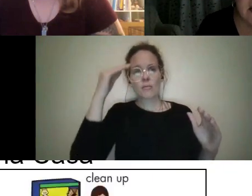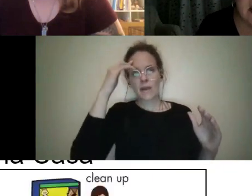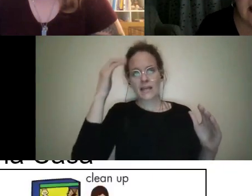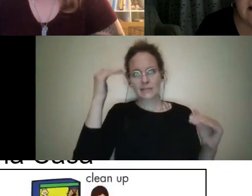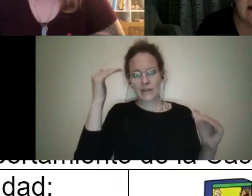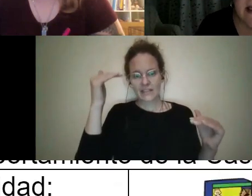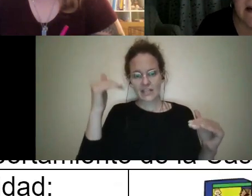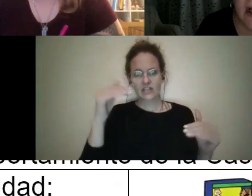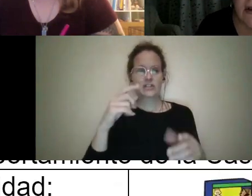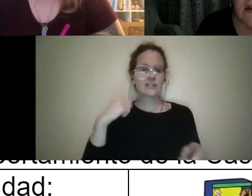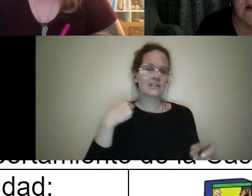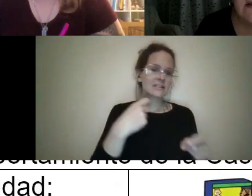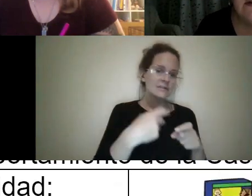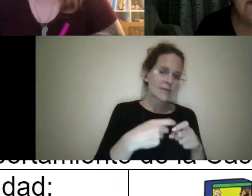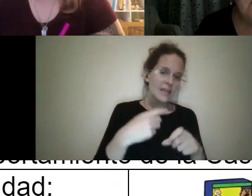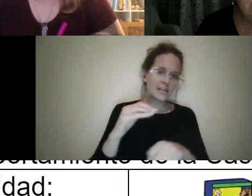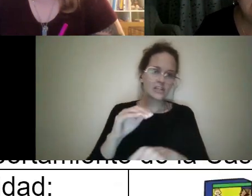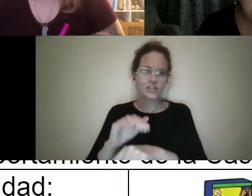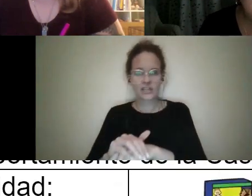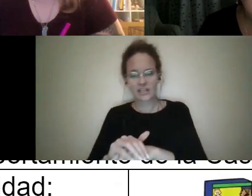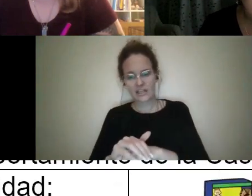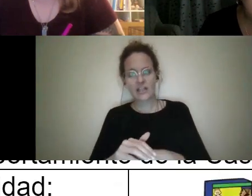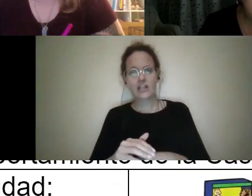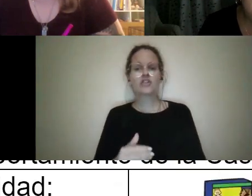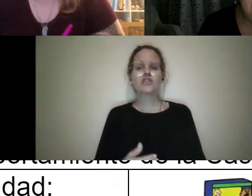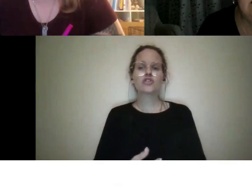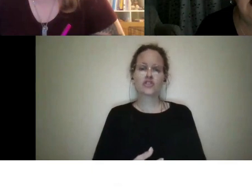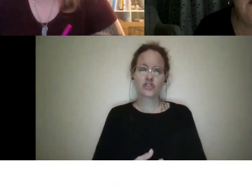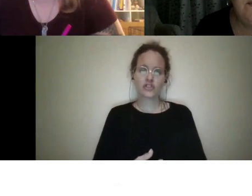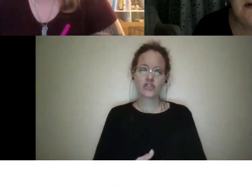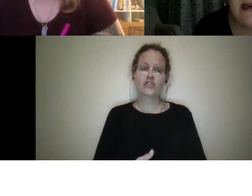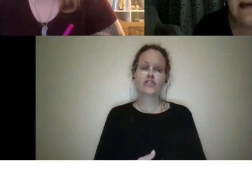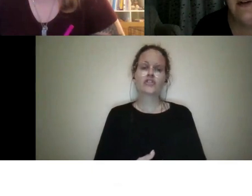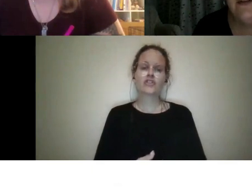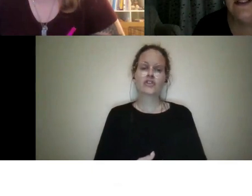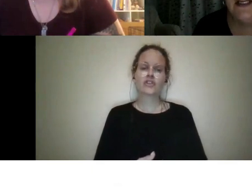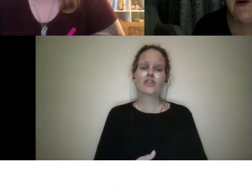it in Spanish and in English. So those are just some of the things that help you guys. You don't